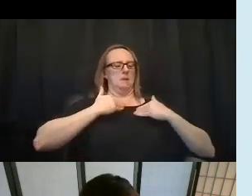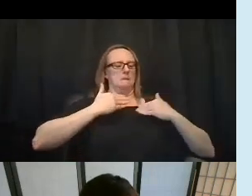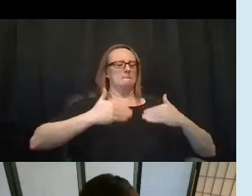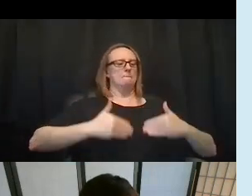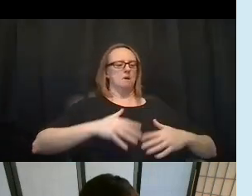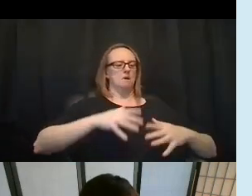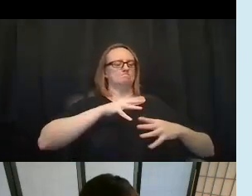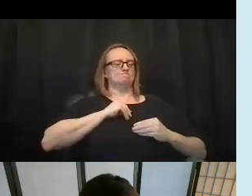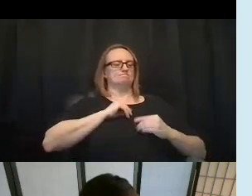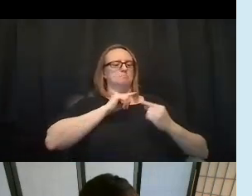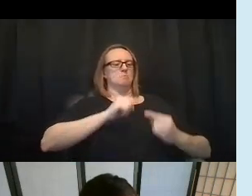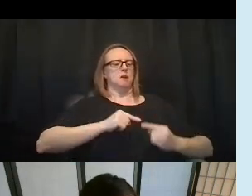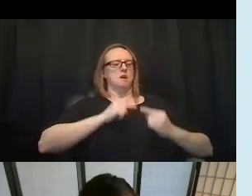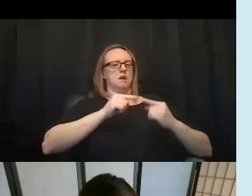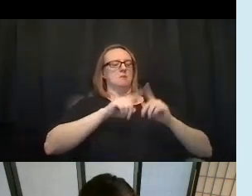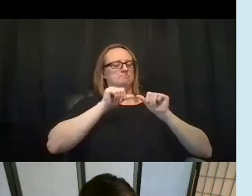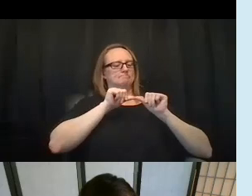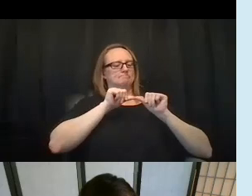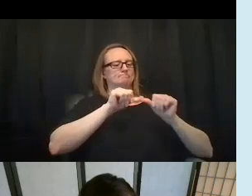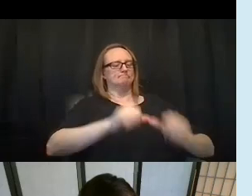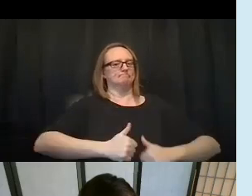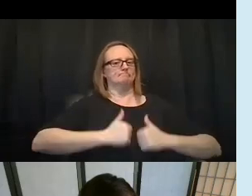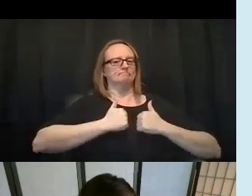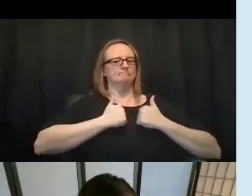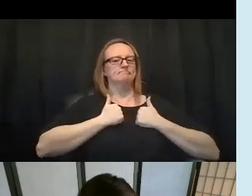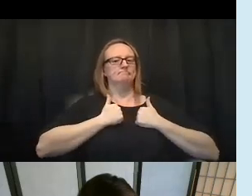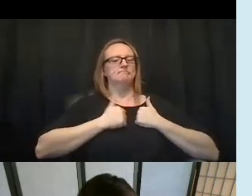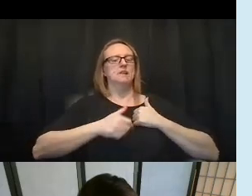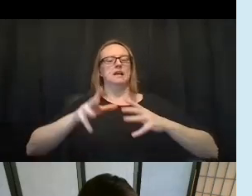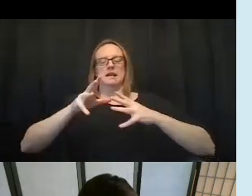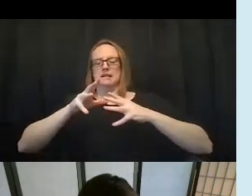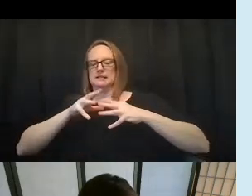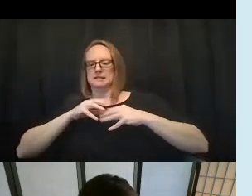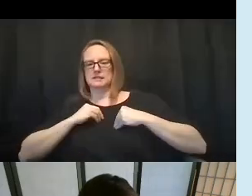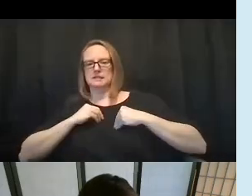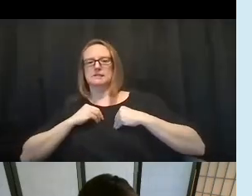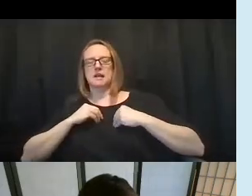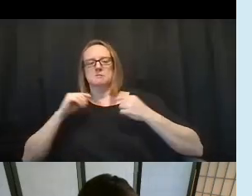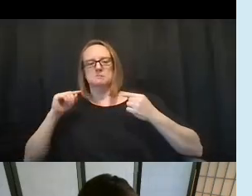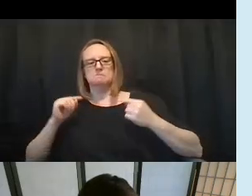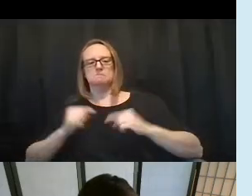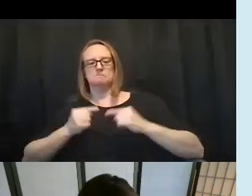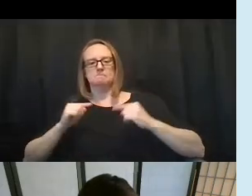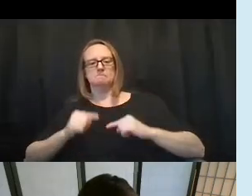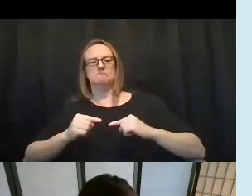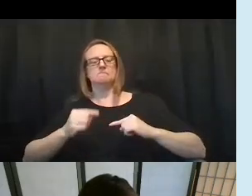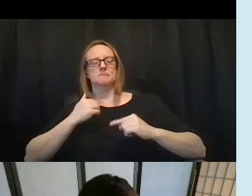that drinks anguish without ruling it bitter, contains the daggers of sickness and bends them